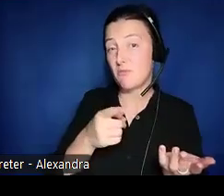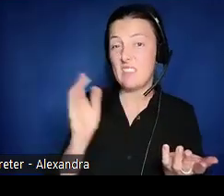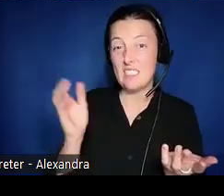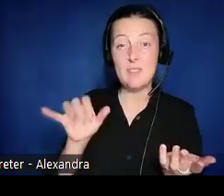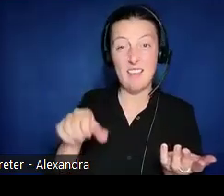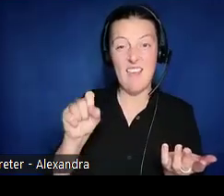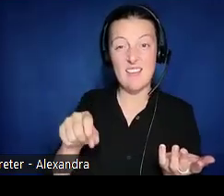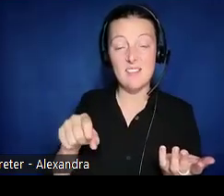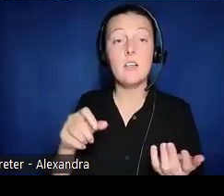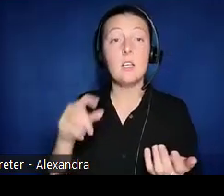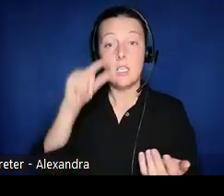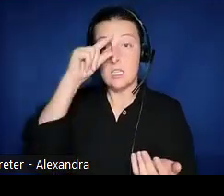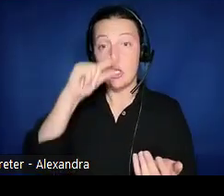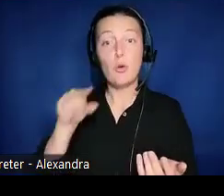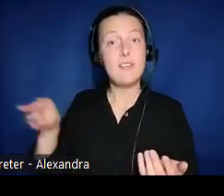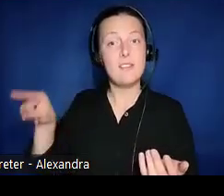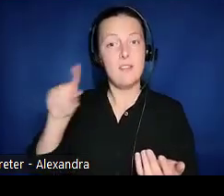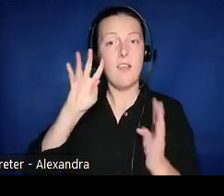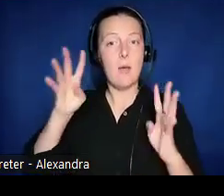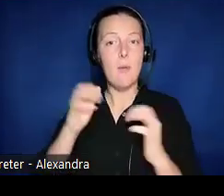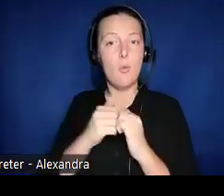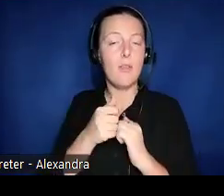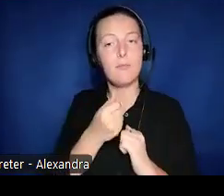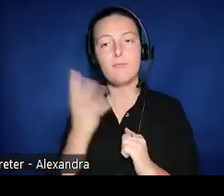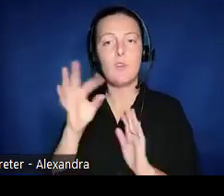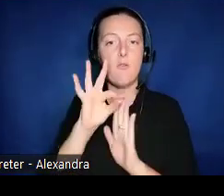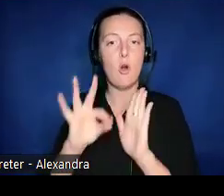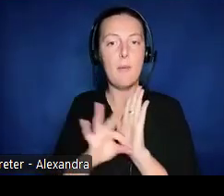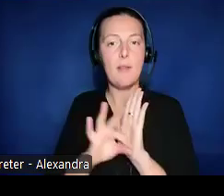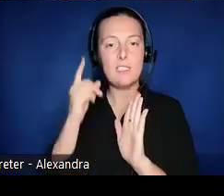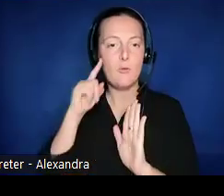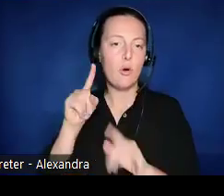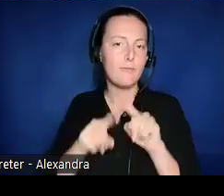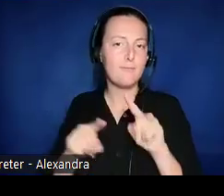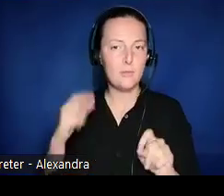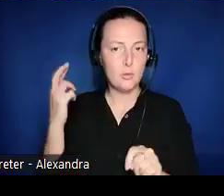formulas for different kinds of means but again they did it all on the basis of geometry which is